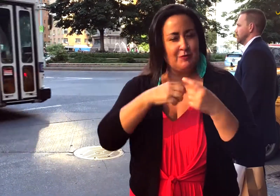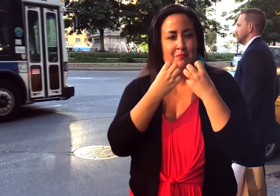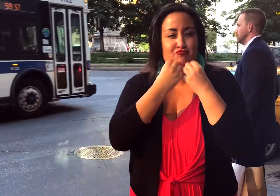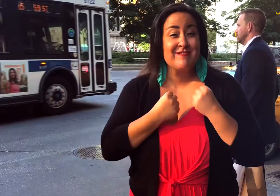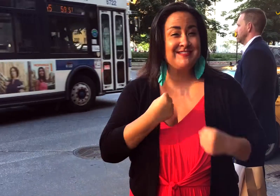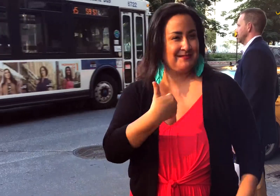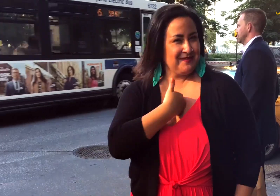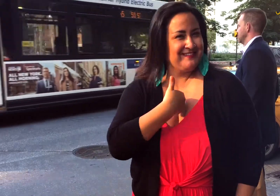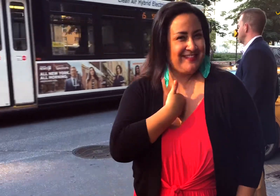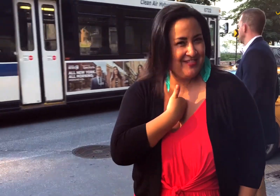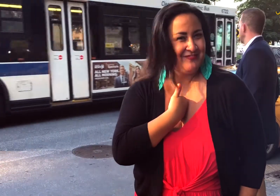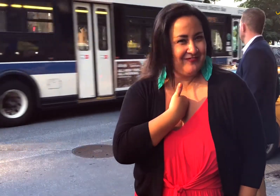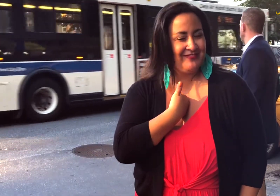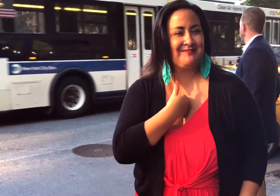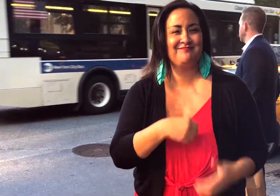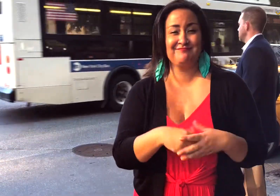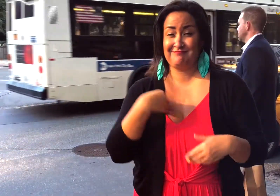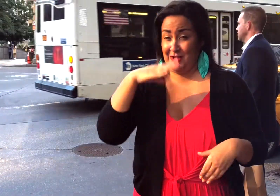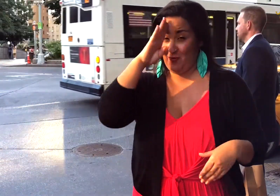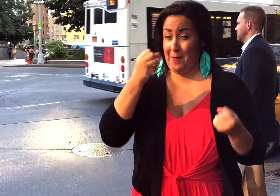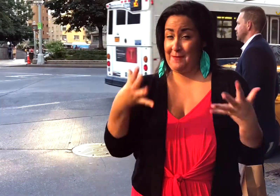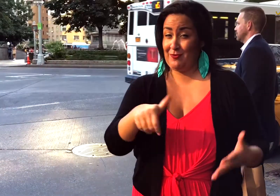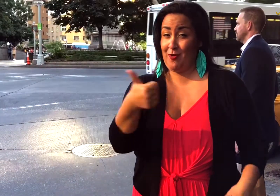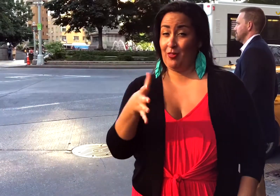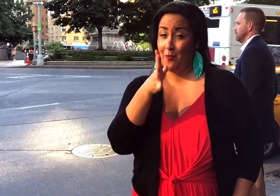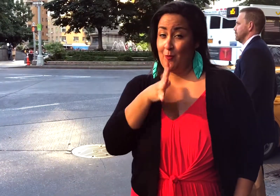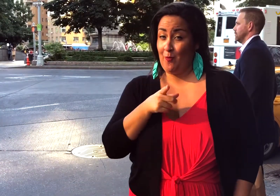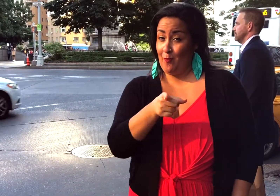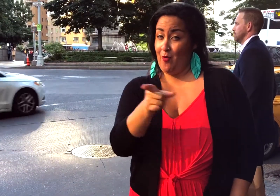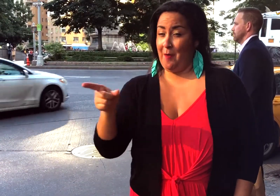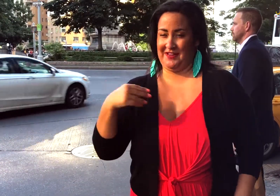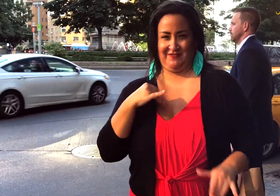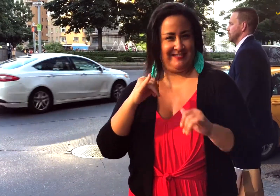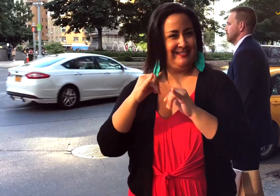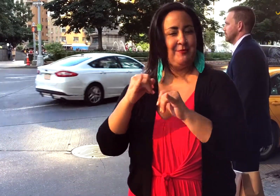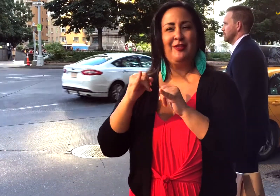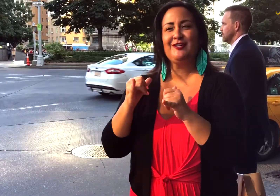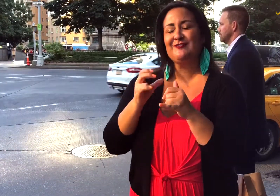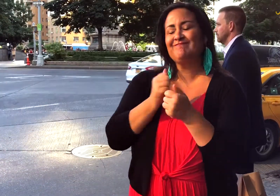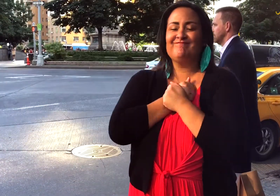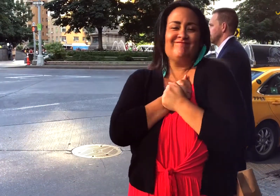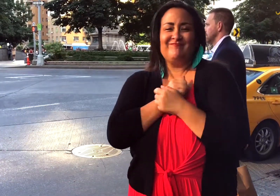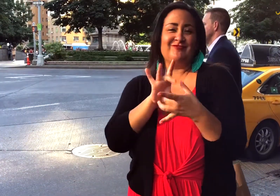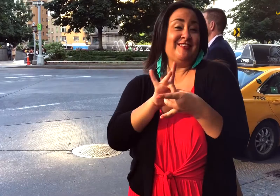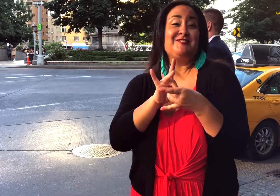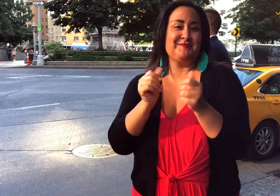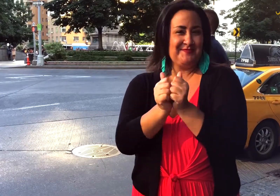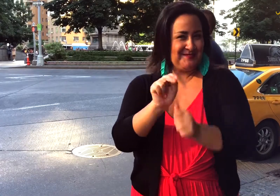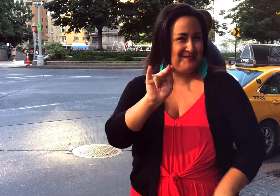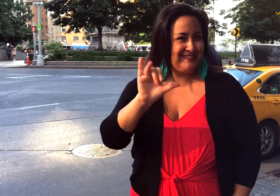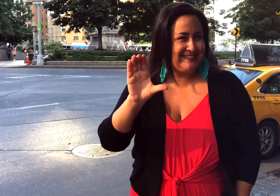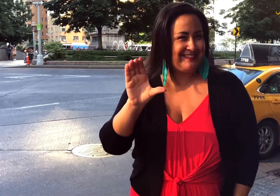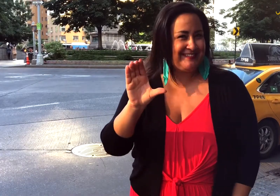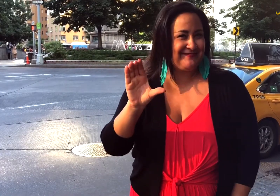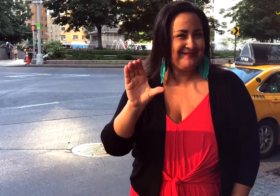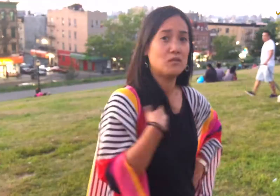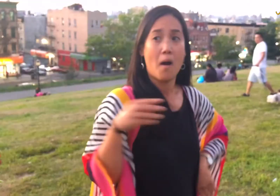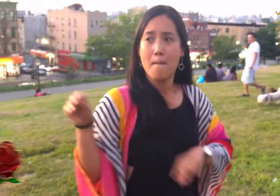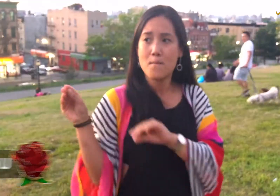independence, self-confidence as a woman, and learned to embrace who I am. And I know several other women that have that same